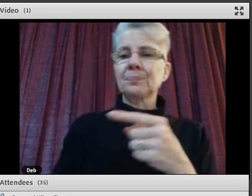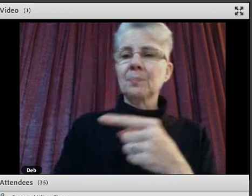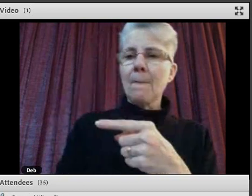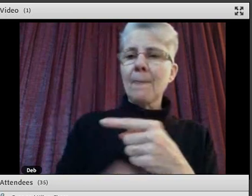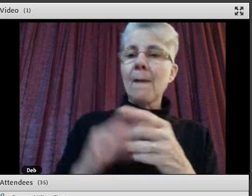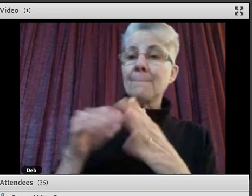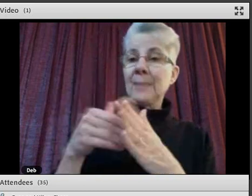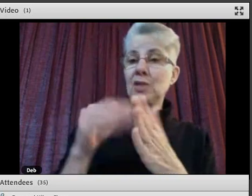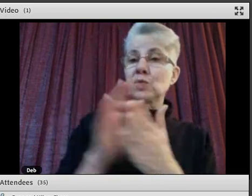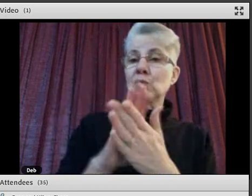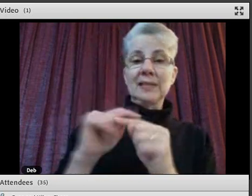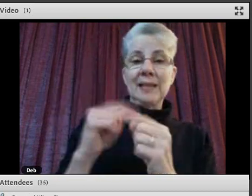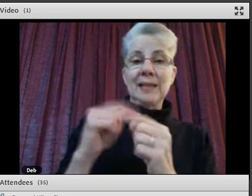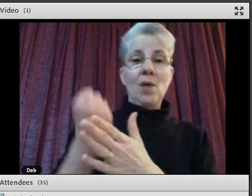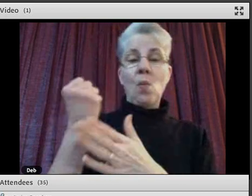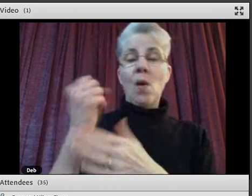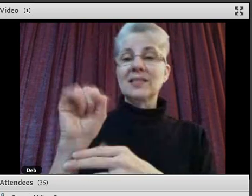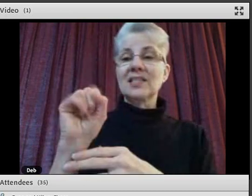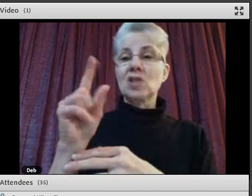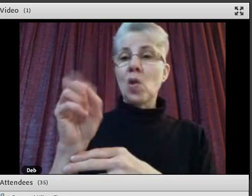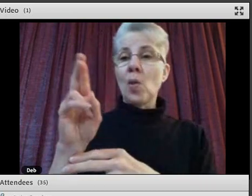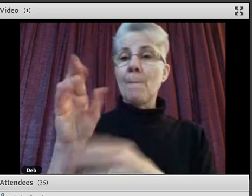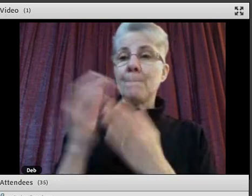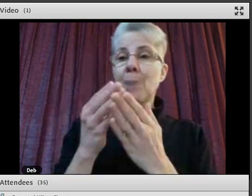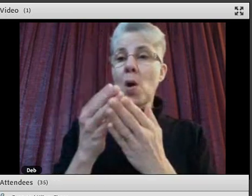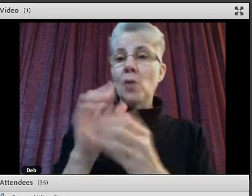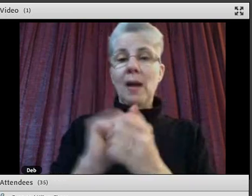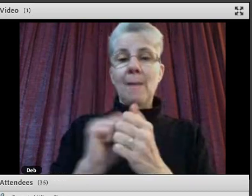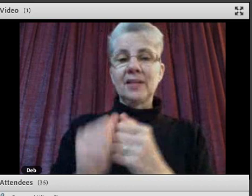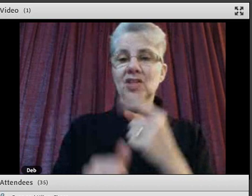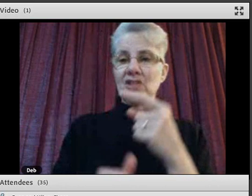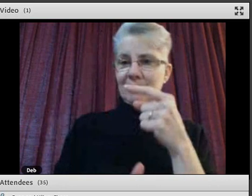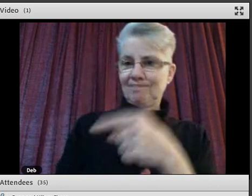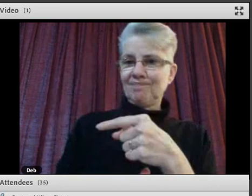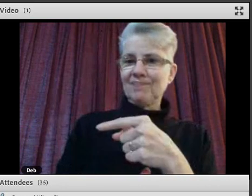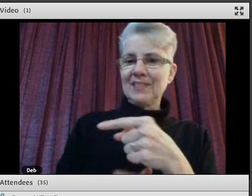Here's actually my middle school team. They won a solar boat competition. This was their design.